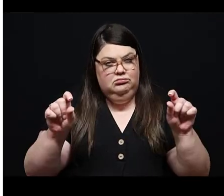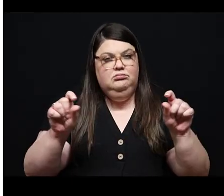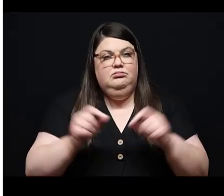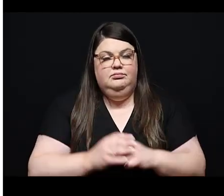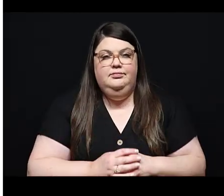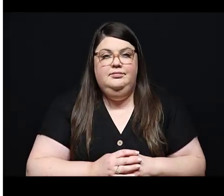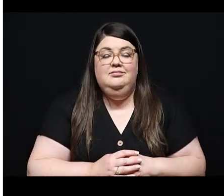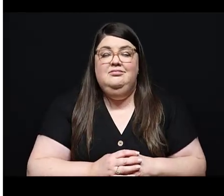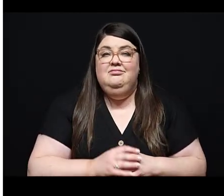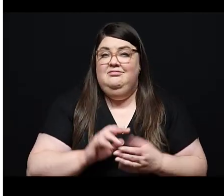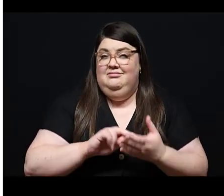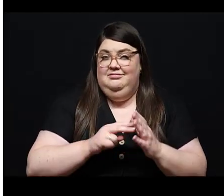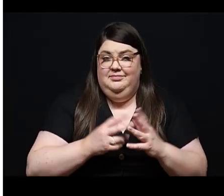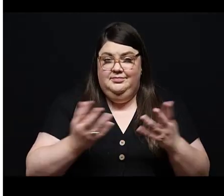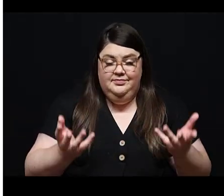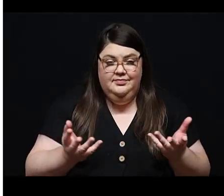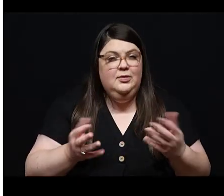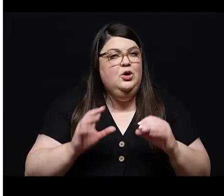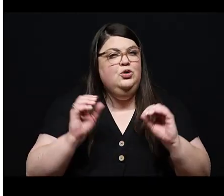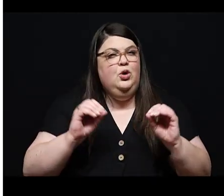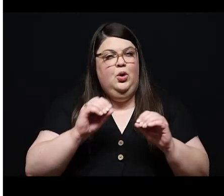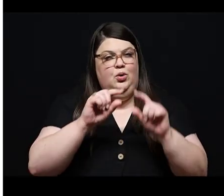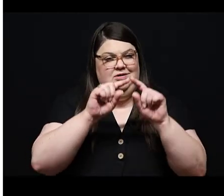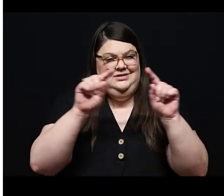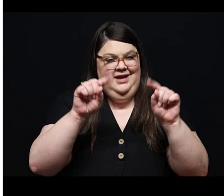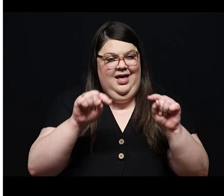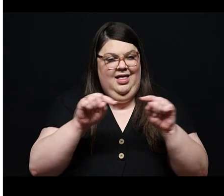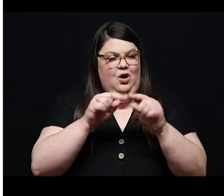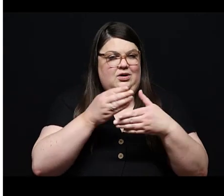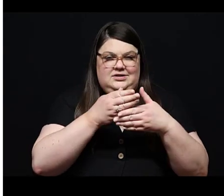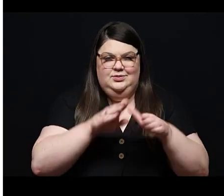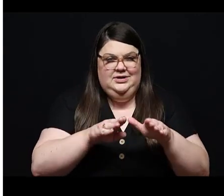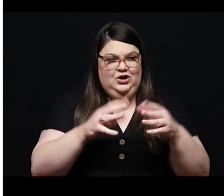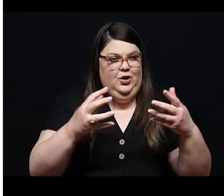In other words, no cells are split or merged within the table.